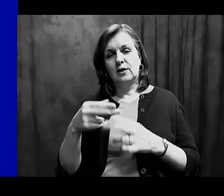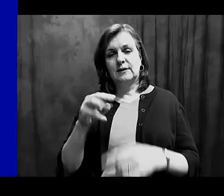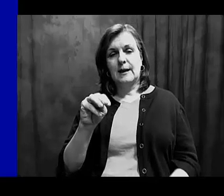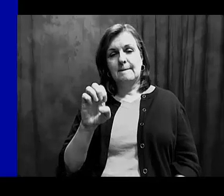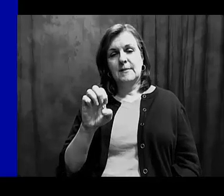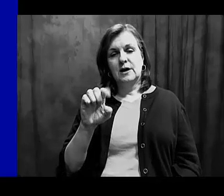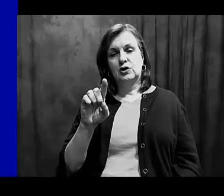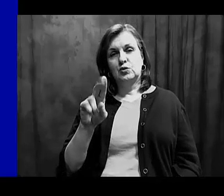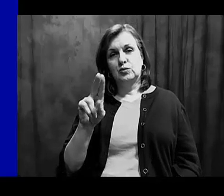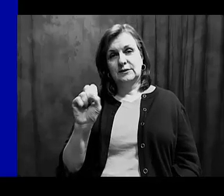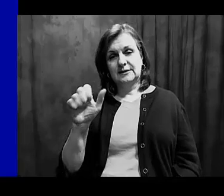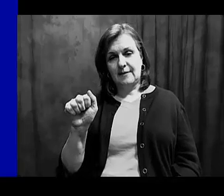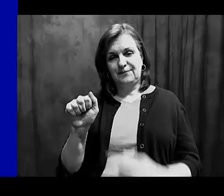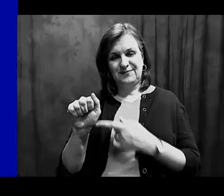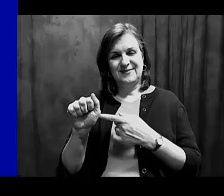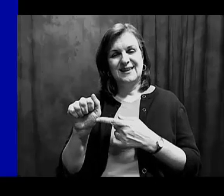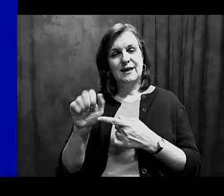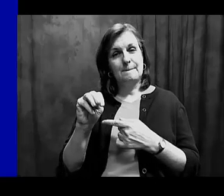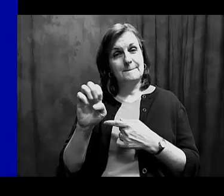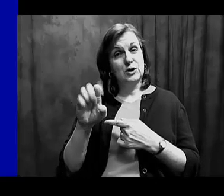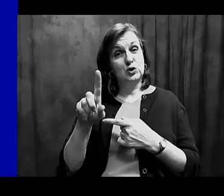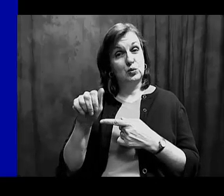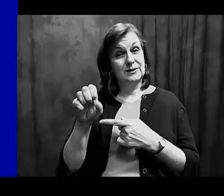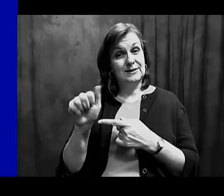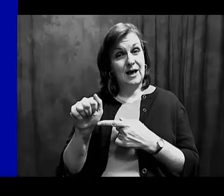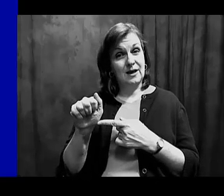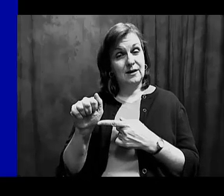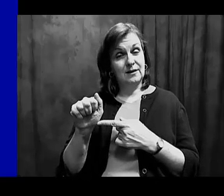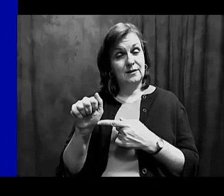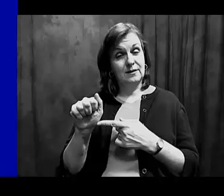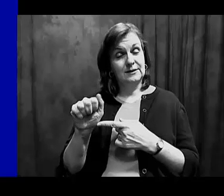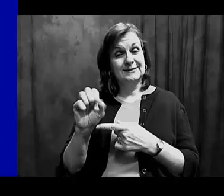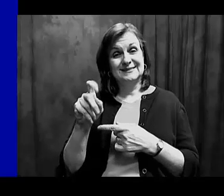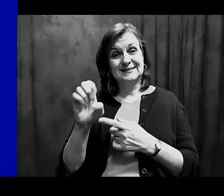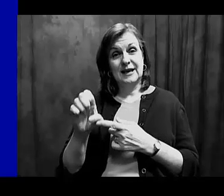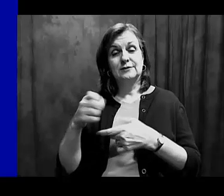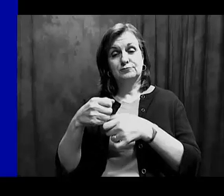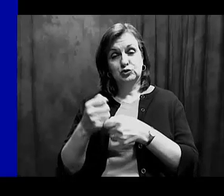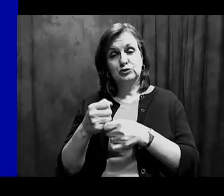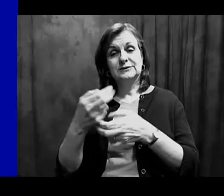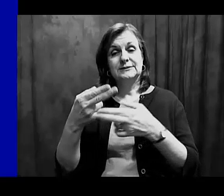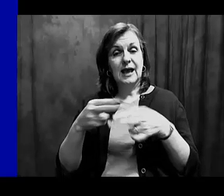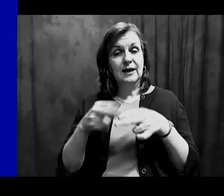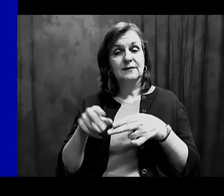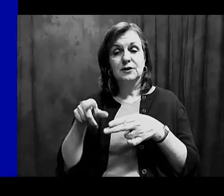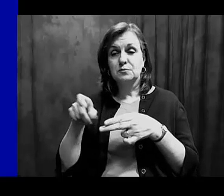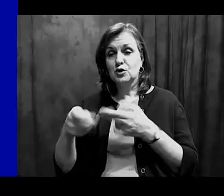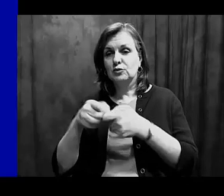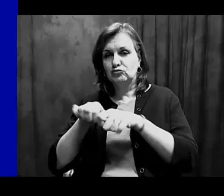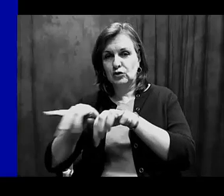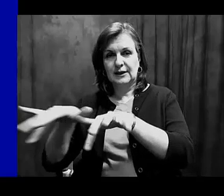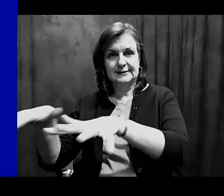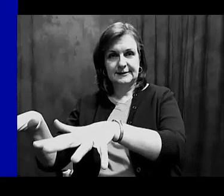and something known as a medusa. So the medusa stage is the one that's actually going to release